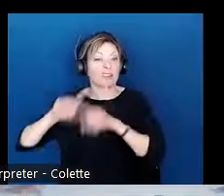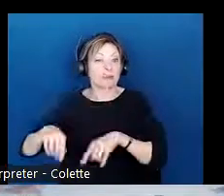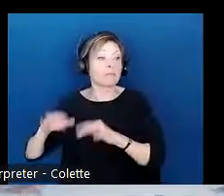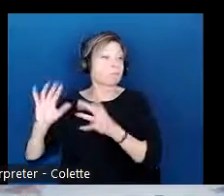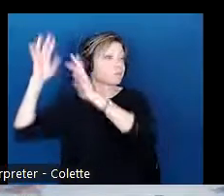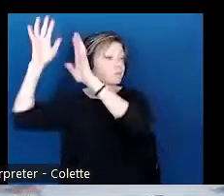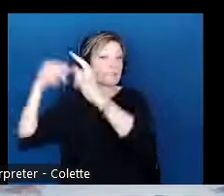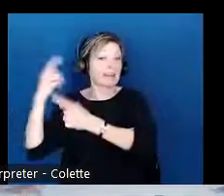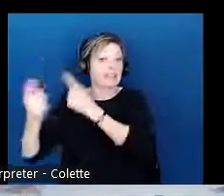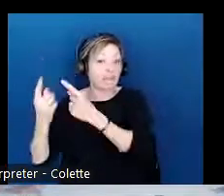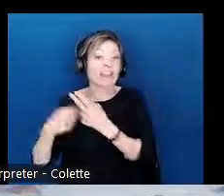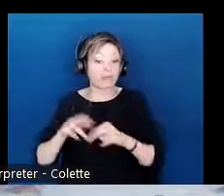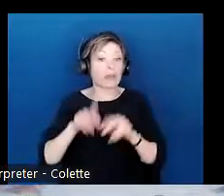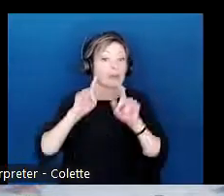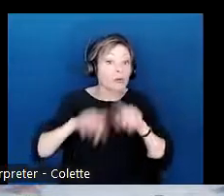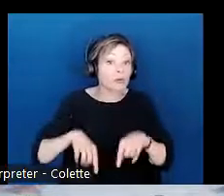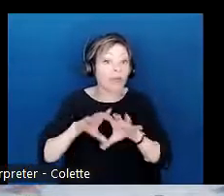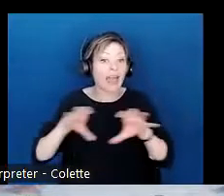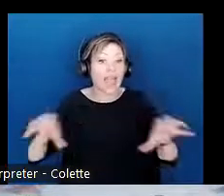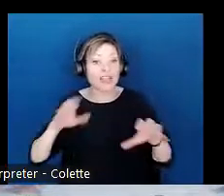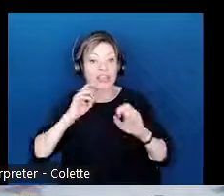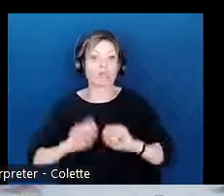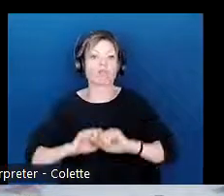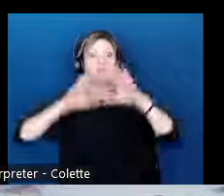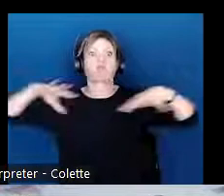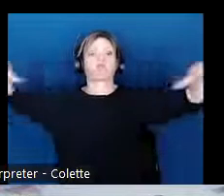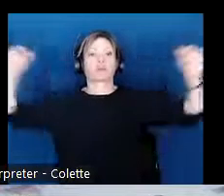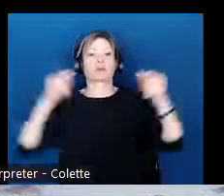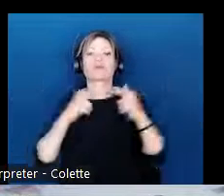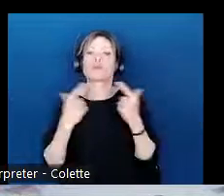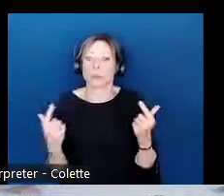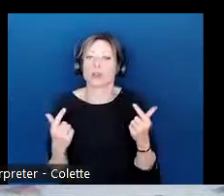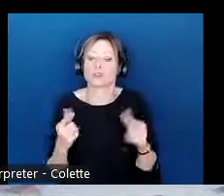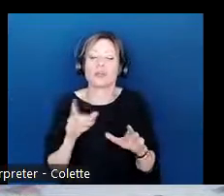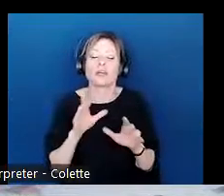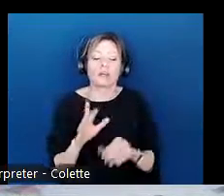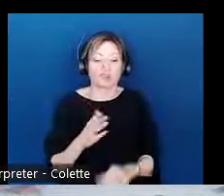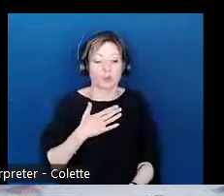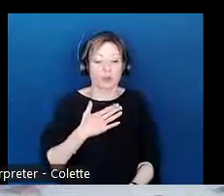while this is good you know trees are good we like to create a mosaic of habitats so that those